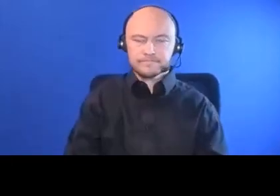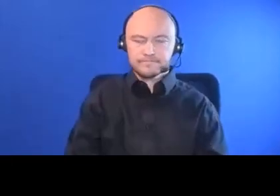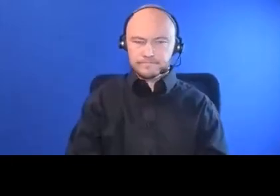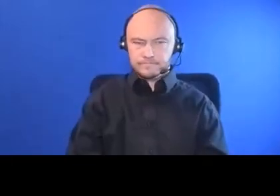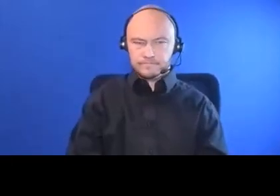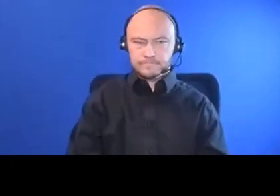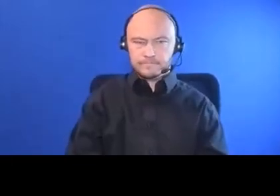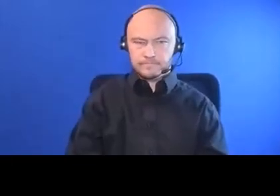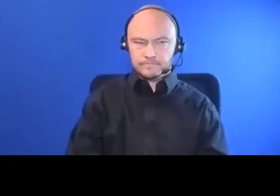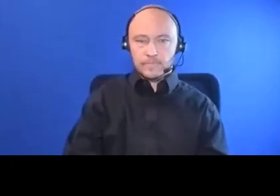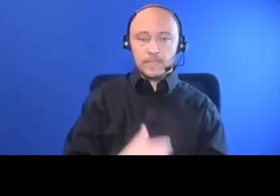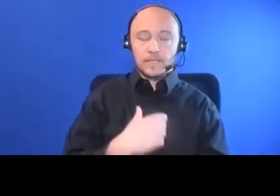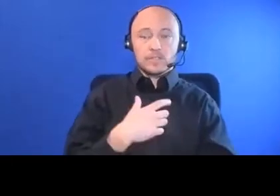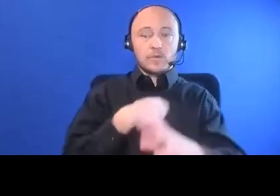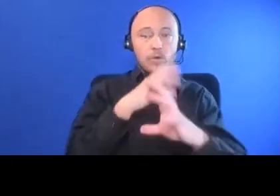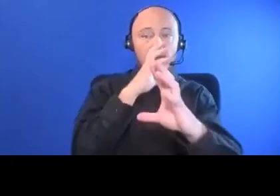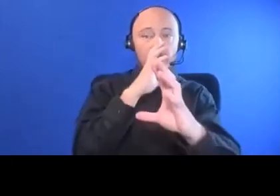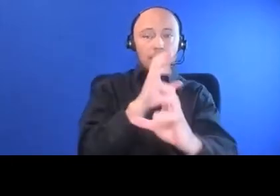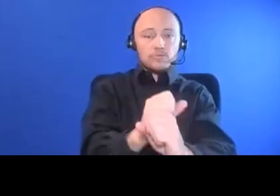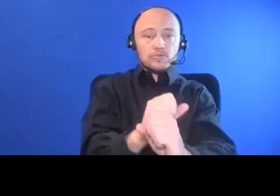I'm drawn mostly to realistic fiction.